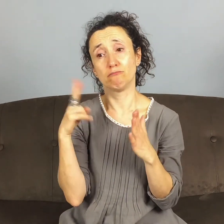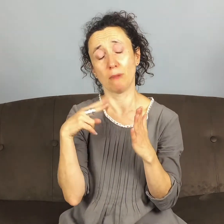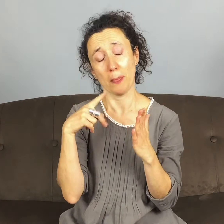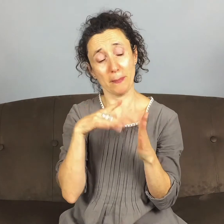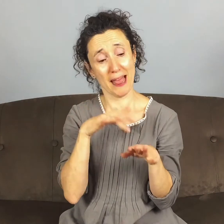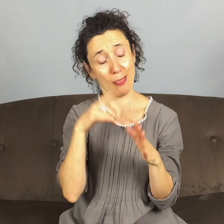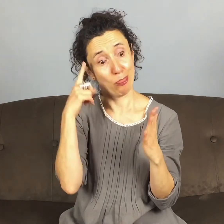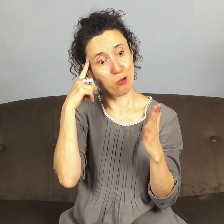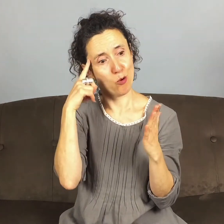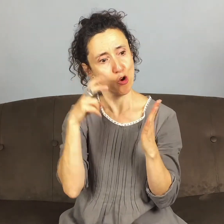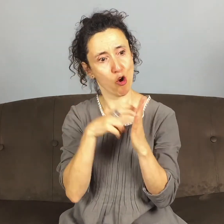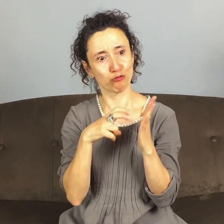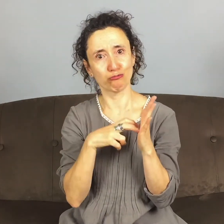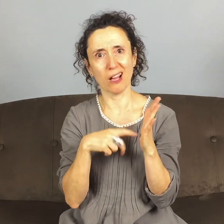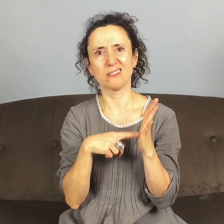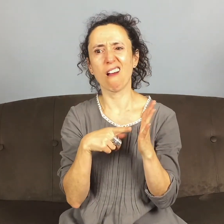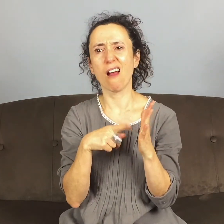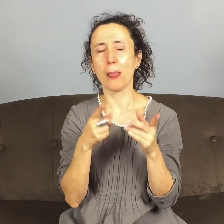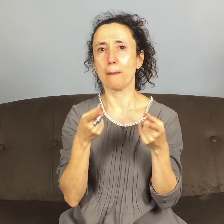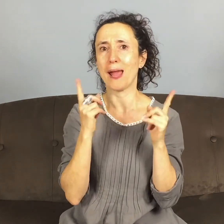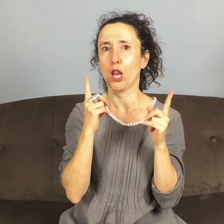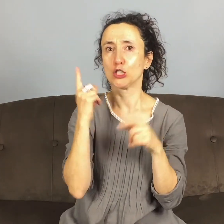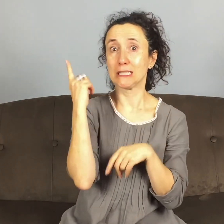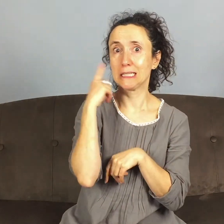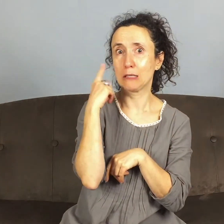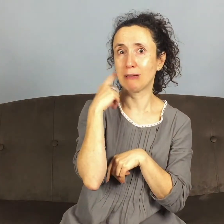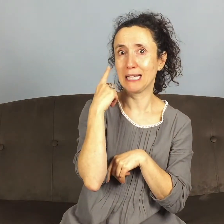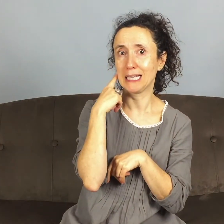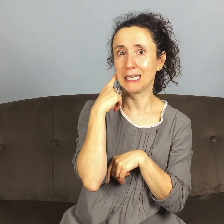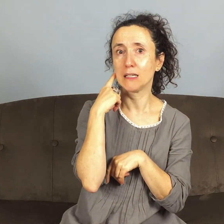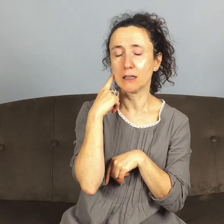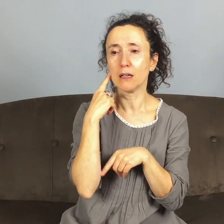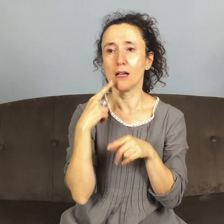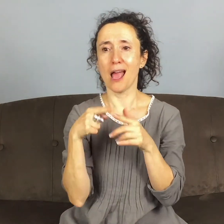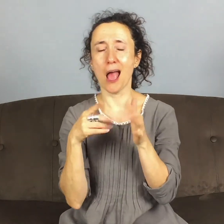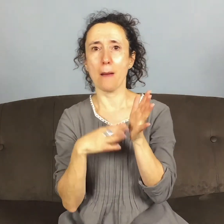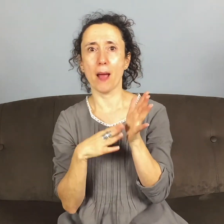When I first read “Contractions”, my initial thoughts were to have the character of the